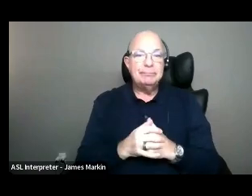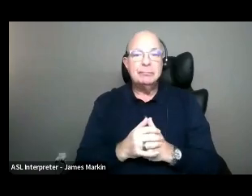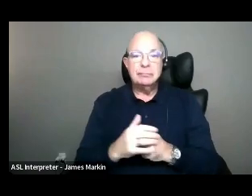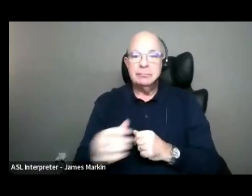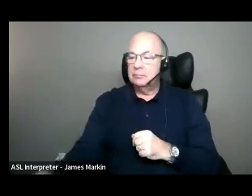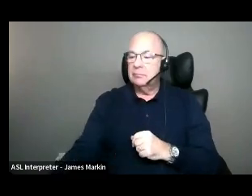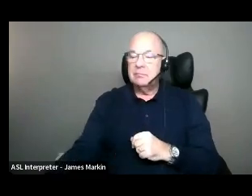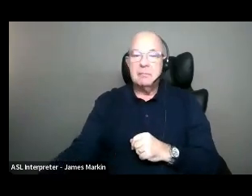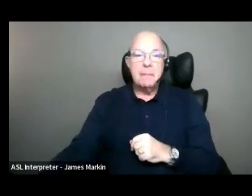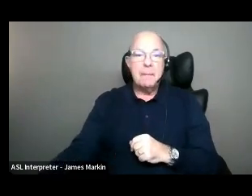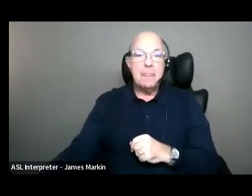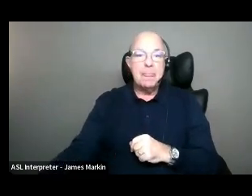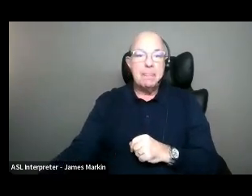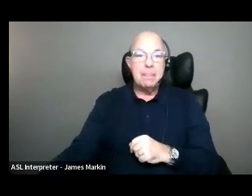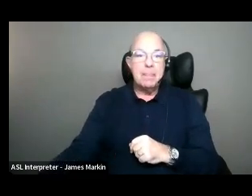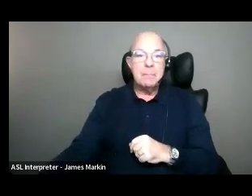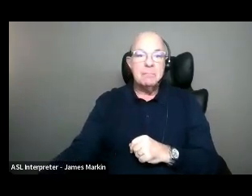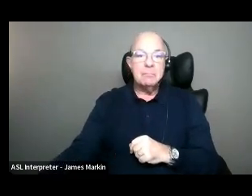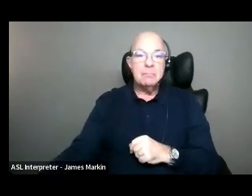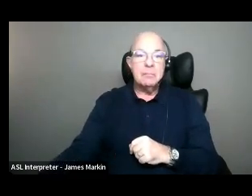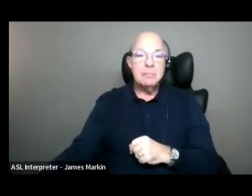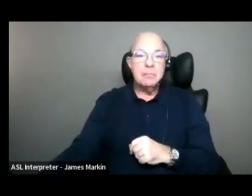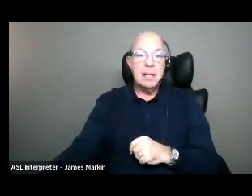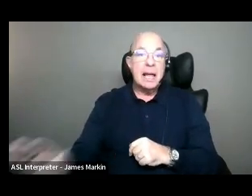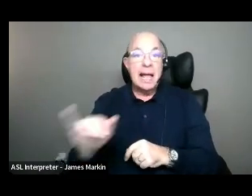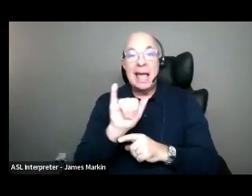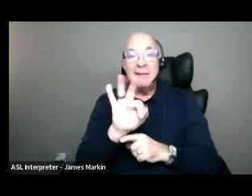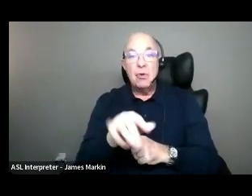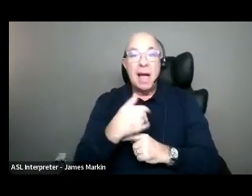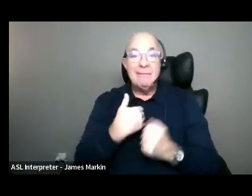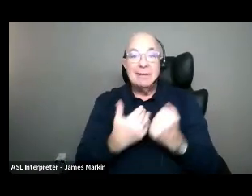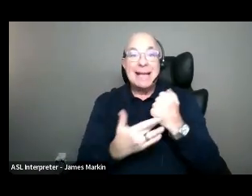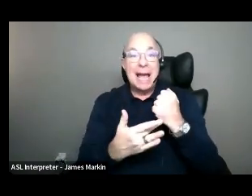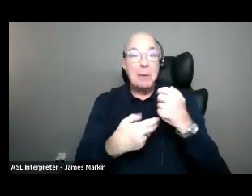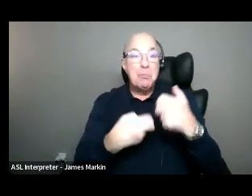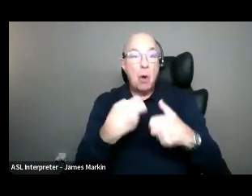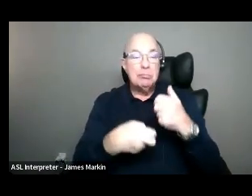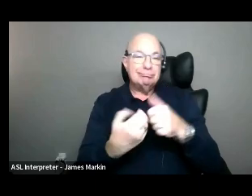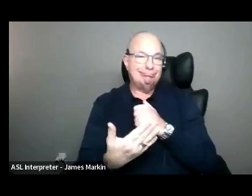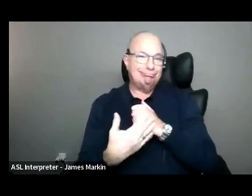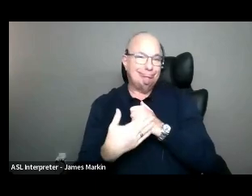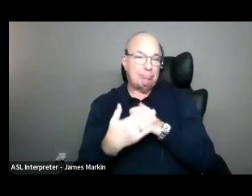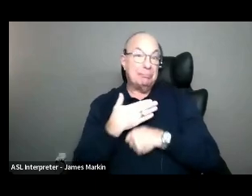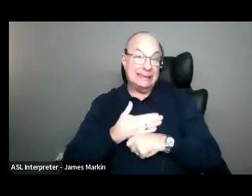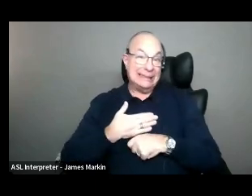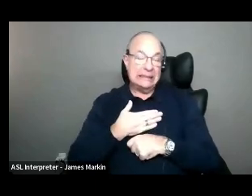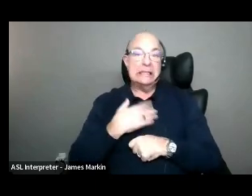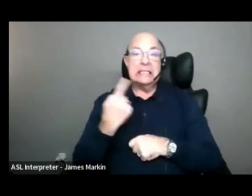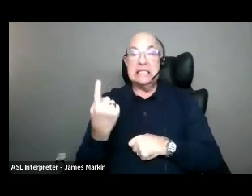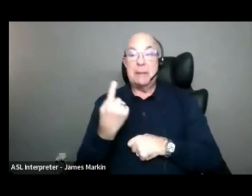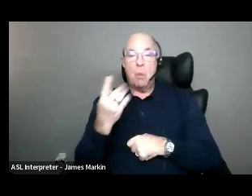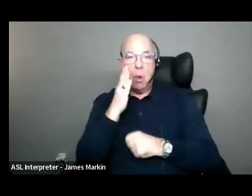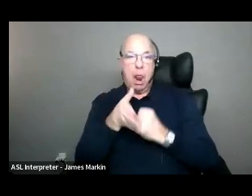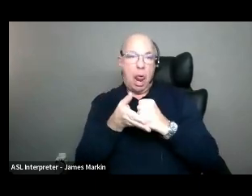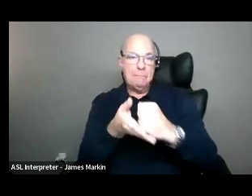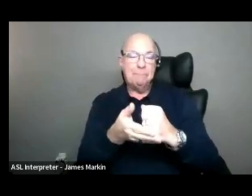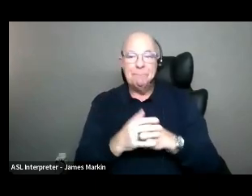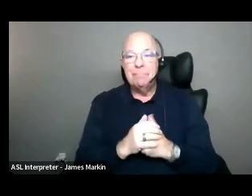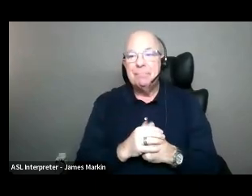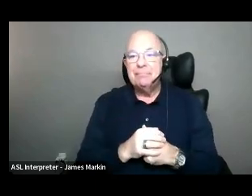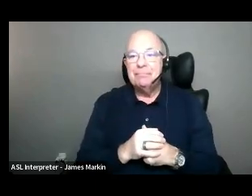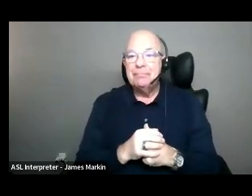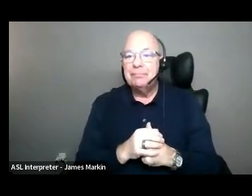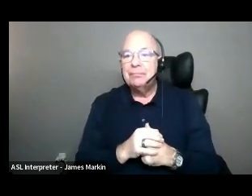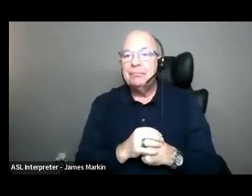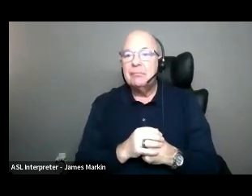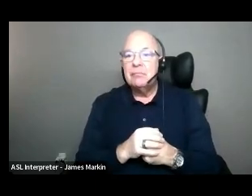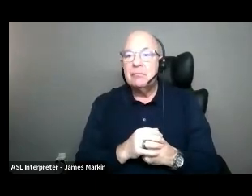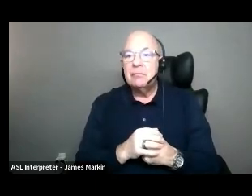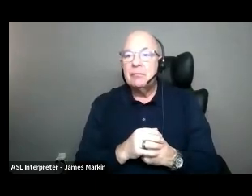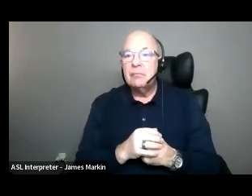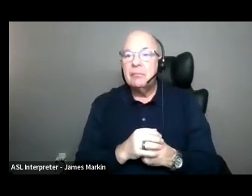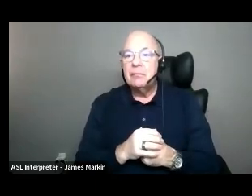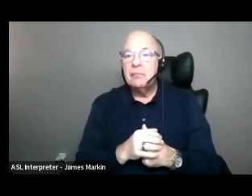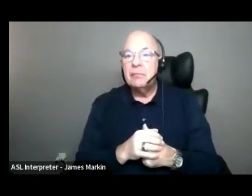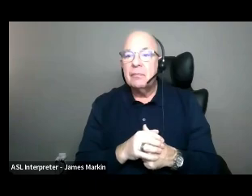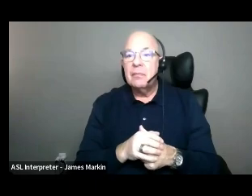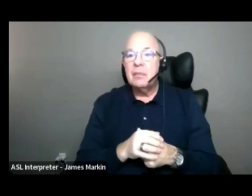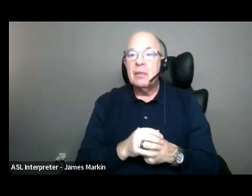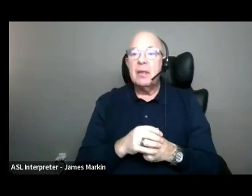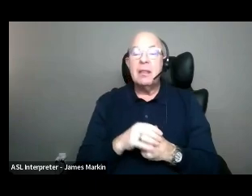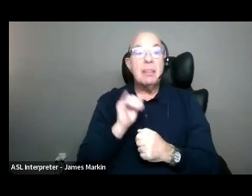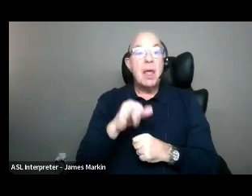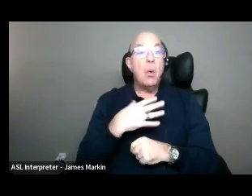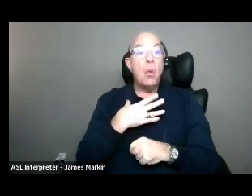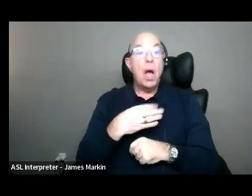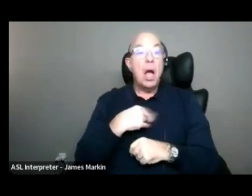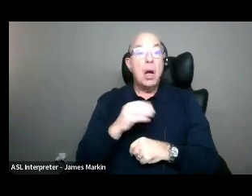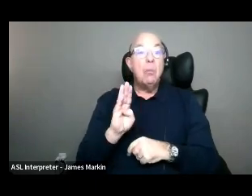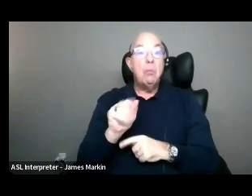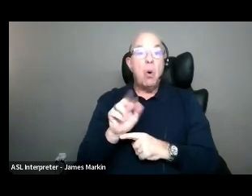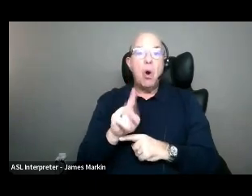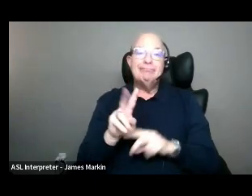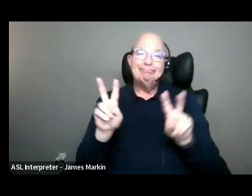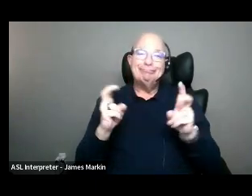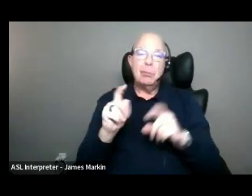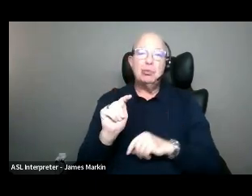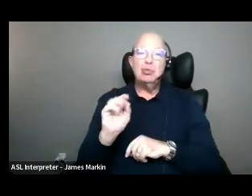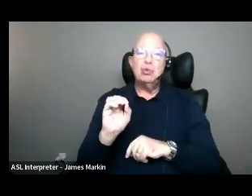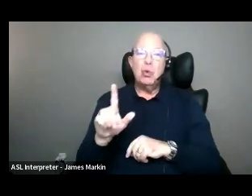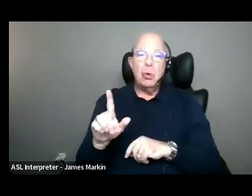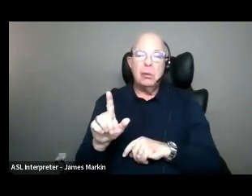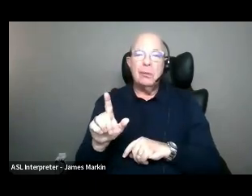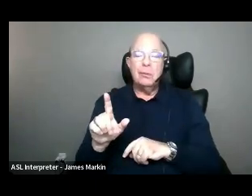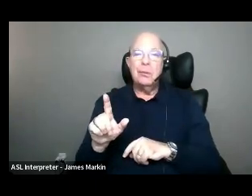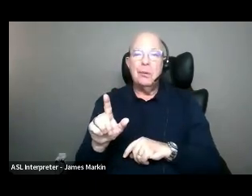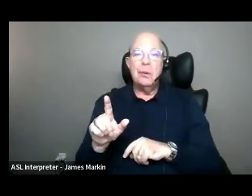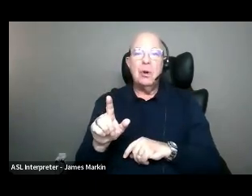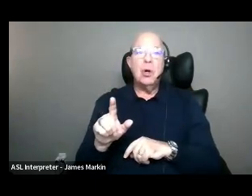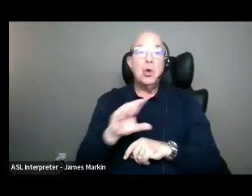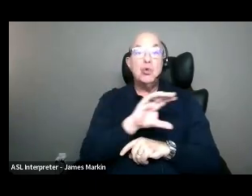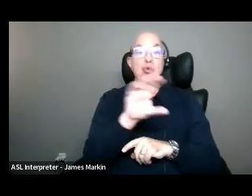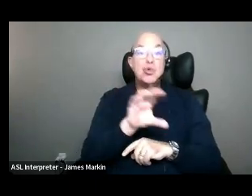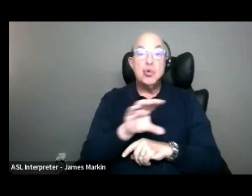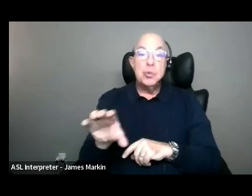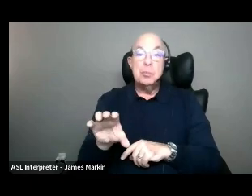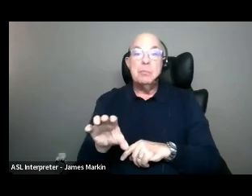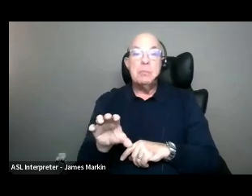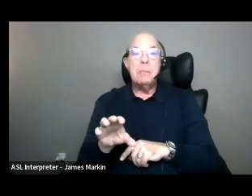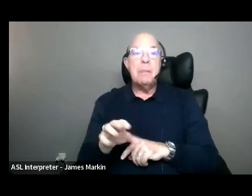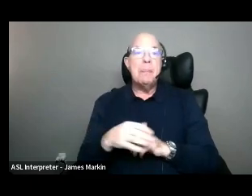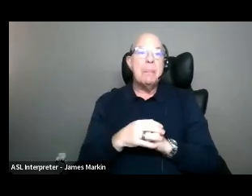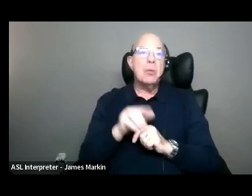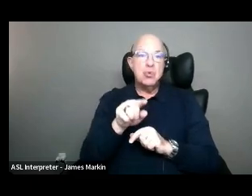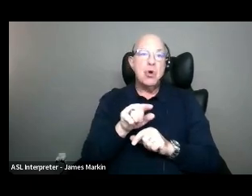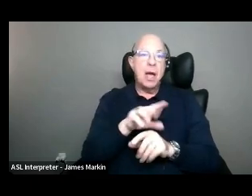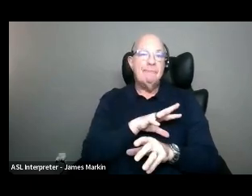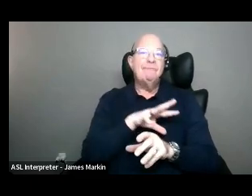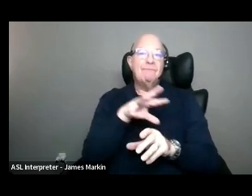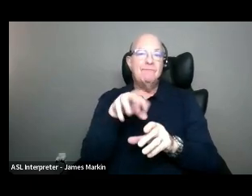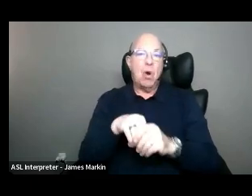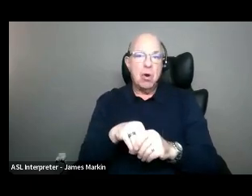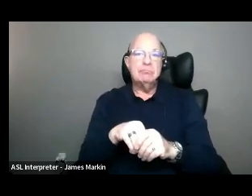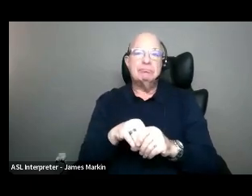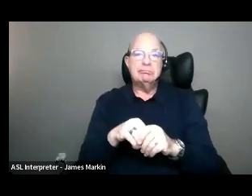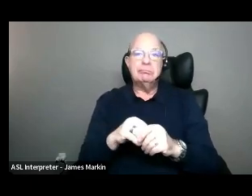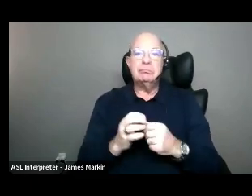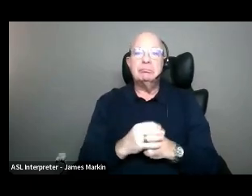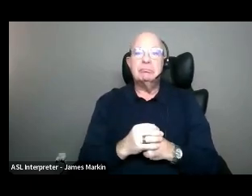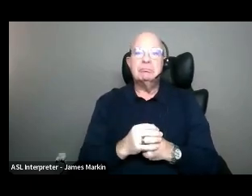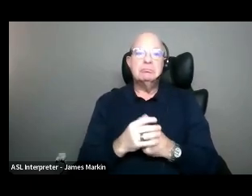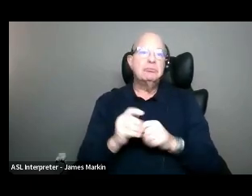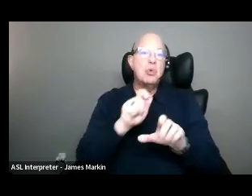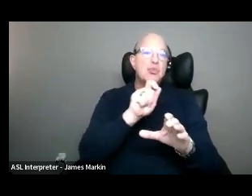Shannon Spencer (she/her): If anybody's having tech issues, just let us know in the chat, and one of the team members will flag it for me. But anyway, basically, the whiteboard, this whiteboard is basically a tool where, on Zoom, where you, the attendees, the participants, are able to, you know, write